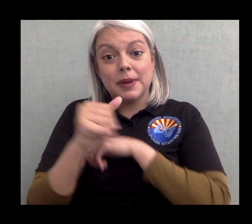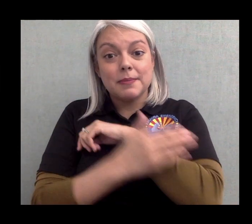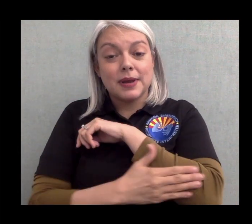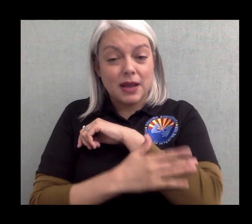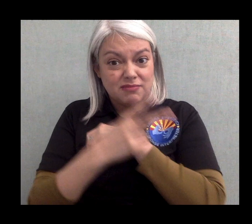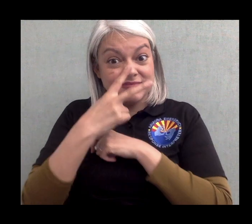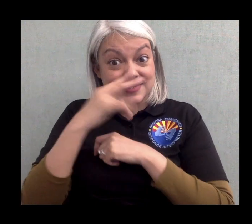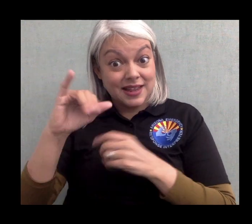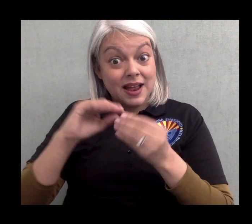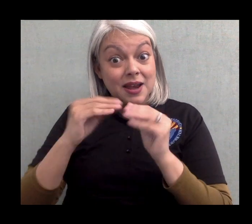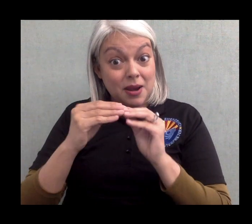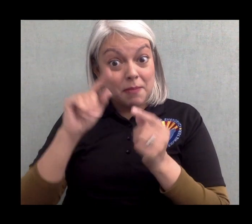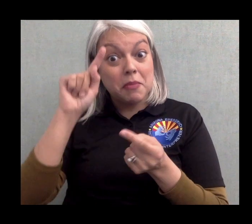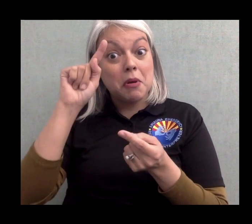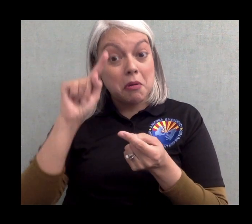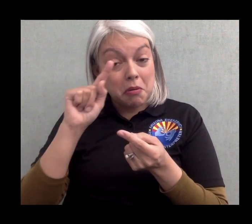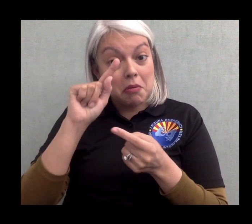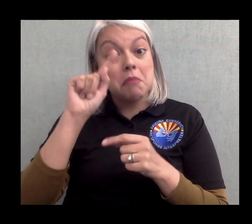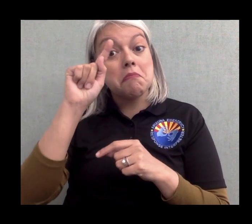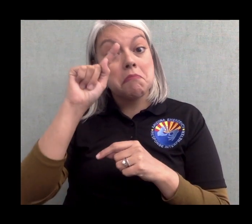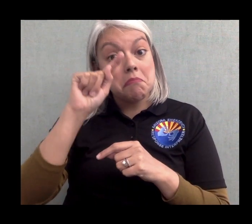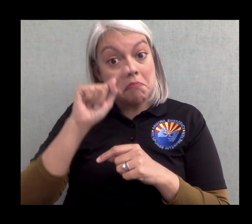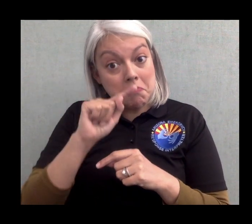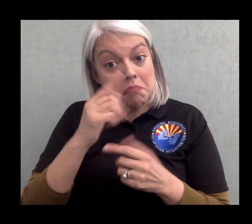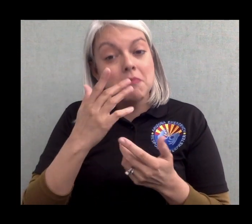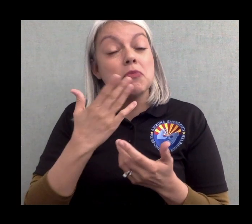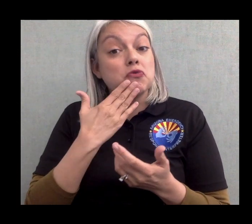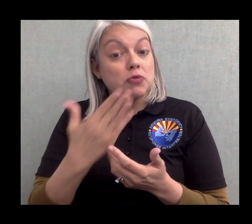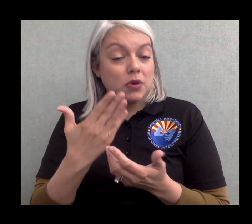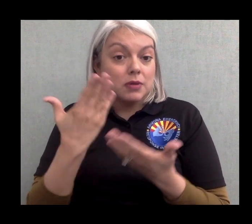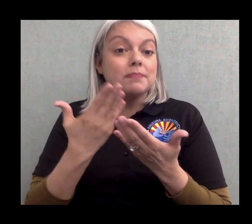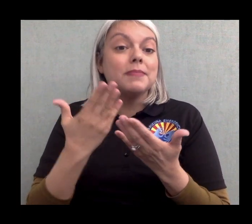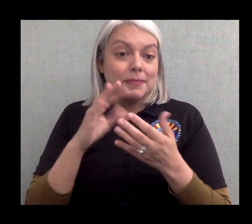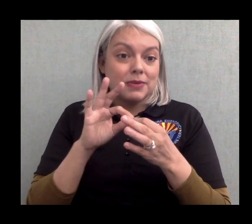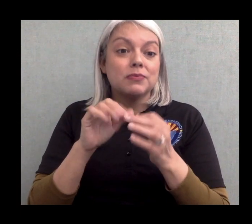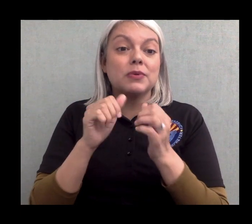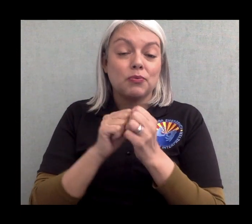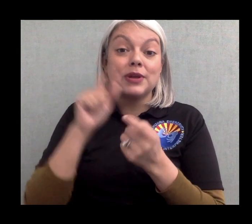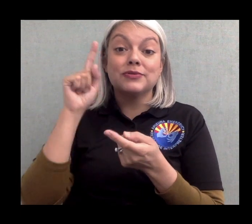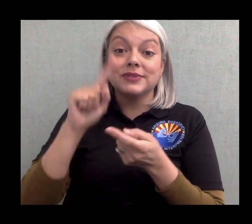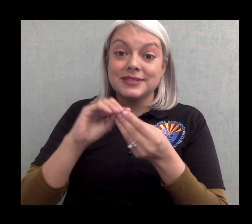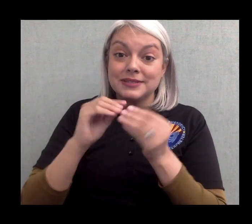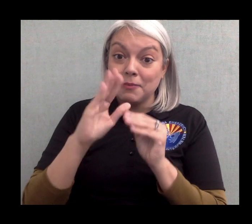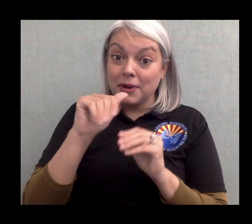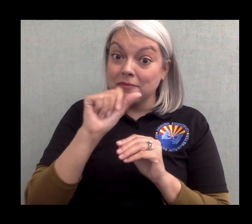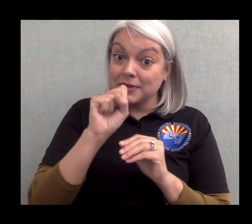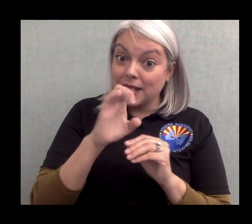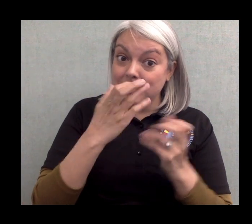going down - a good sign. Probably reflective of the decreased number of cases. I also think,